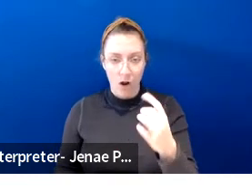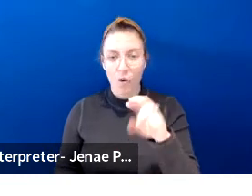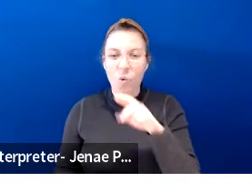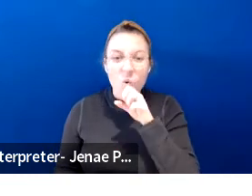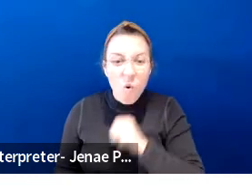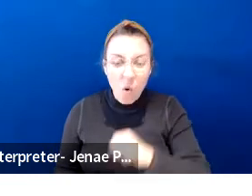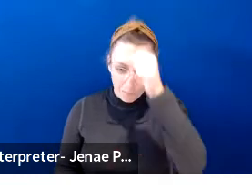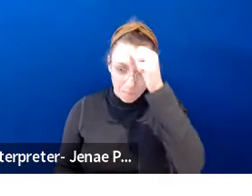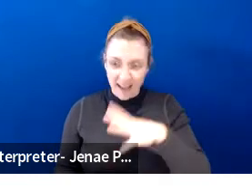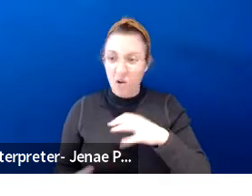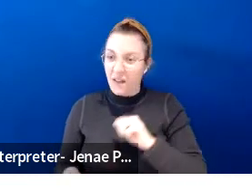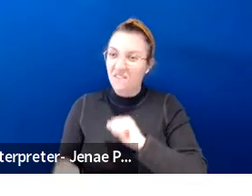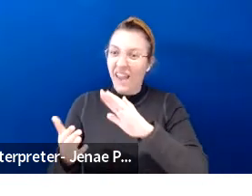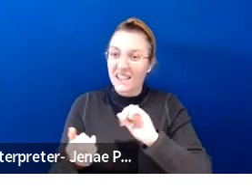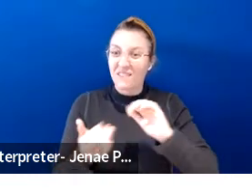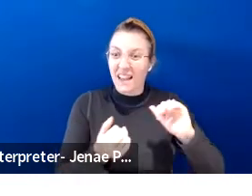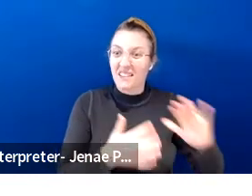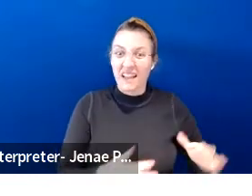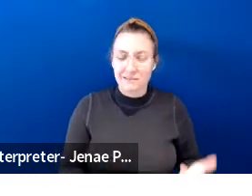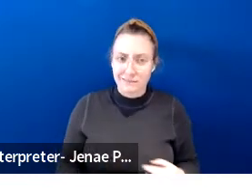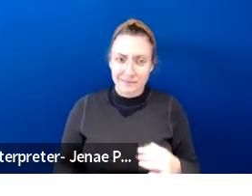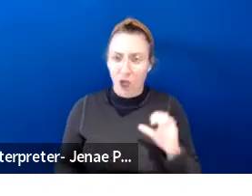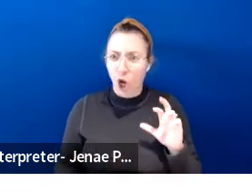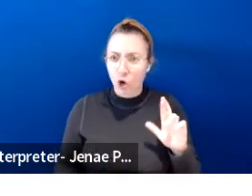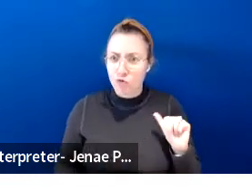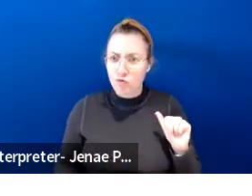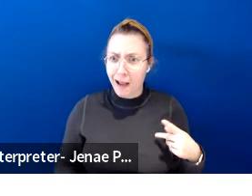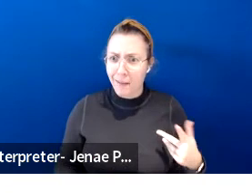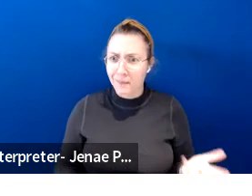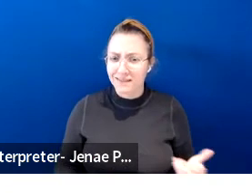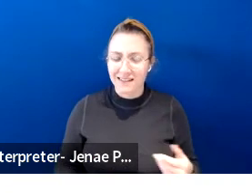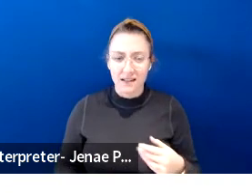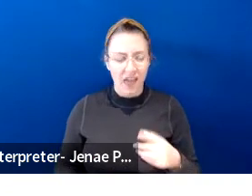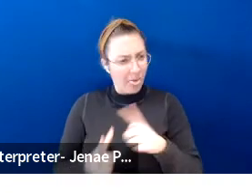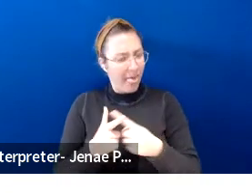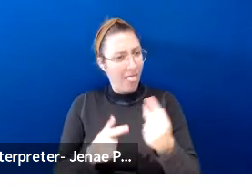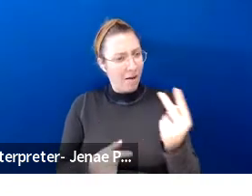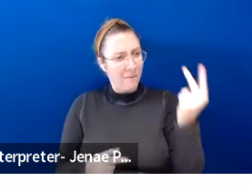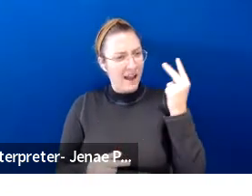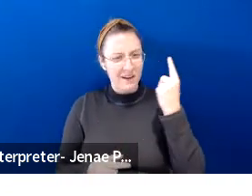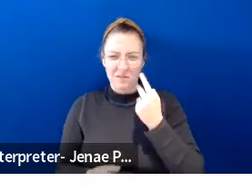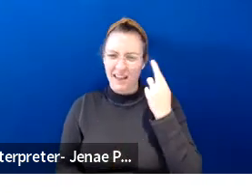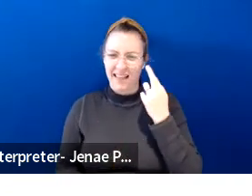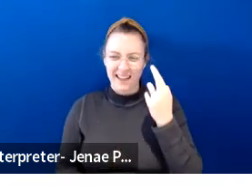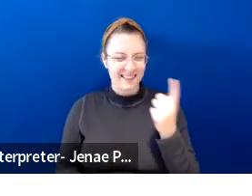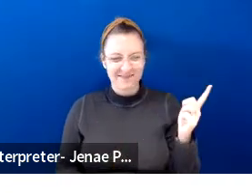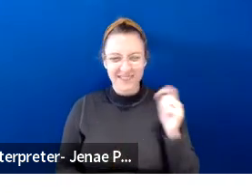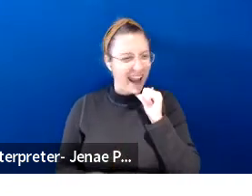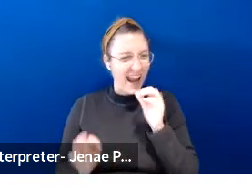to get to the point where we say, you know, that wasn't really as important as the emphasis I placed on it